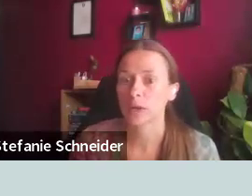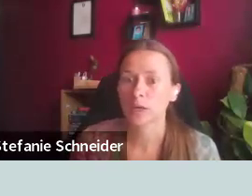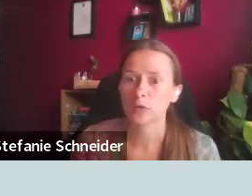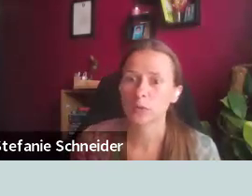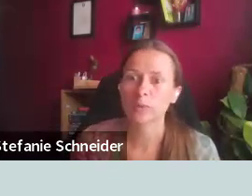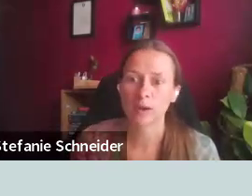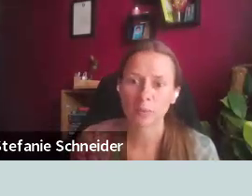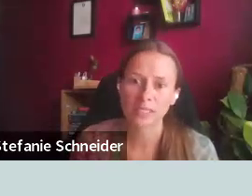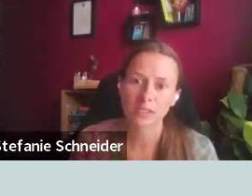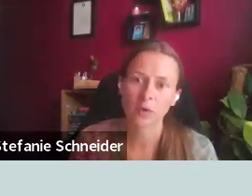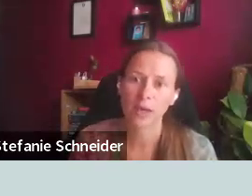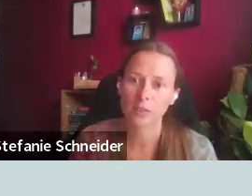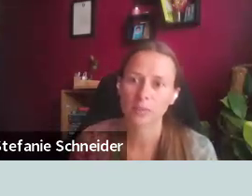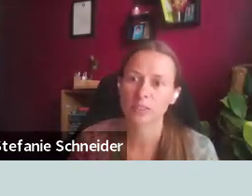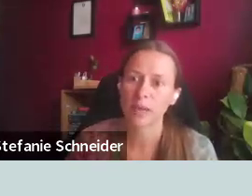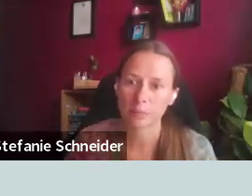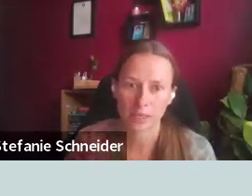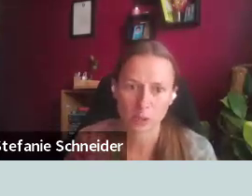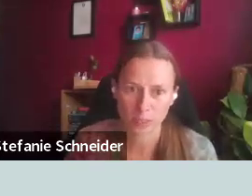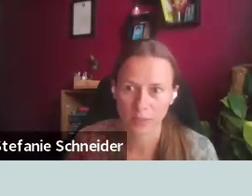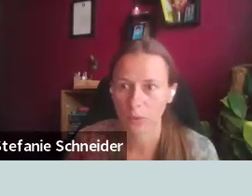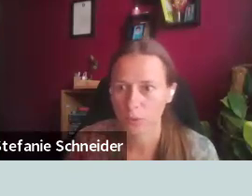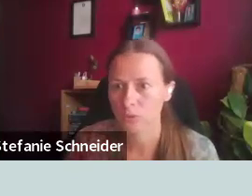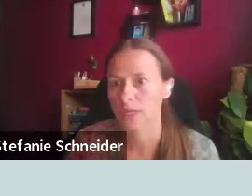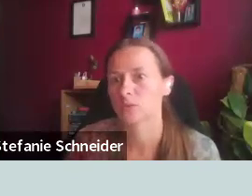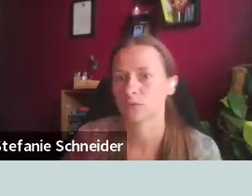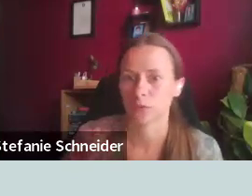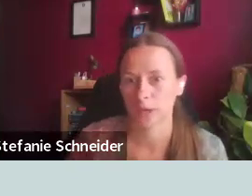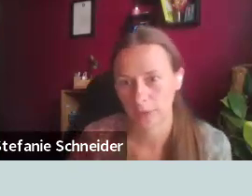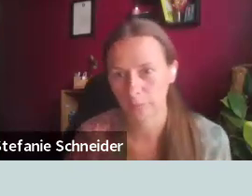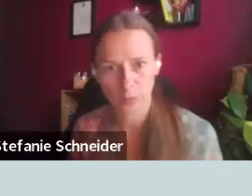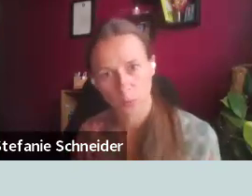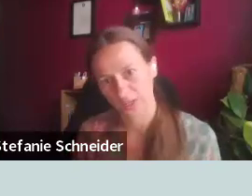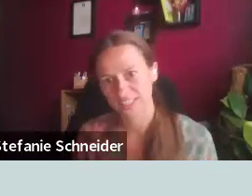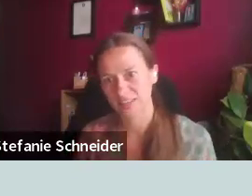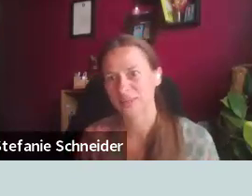management working groups parameters for equitable demand management that we're also trying to work